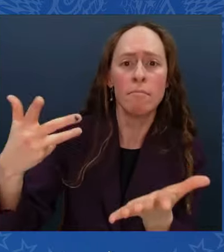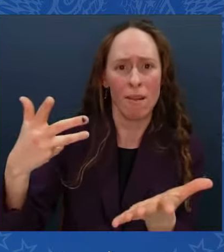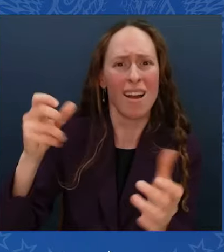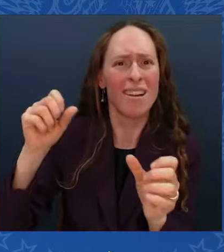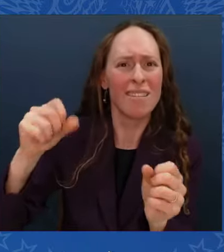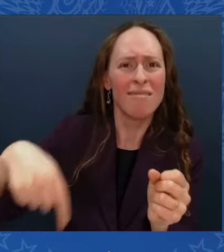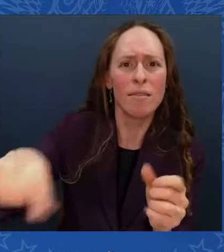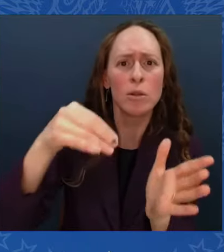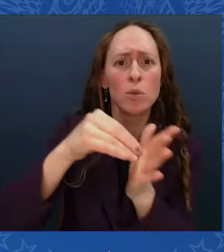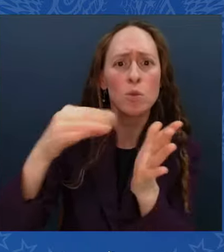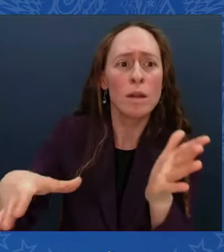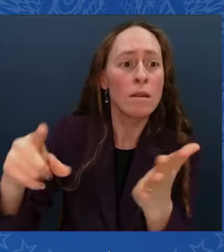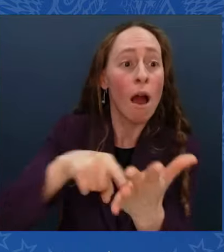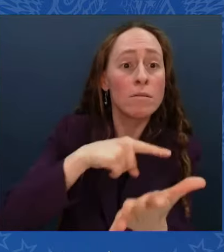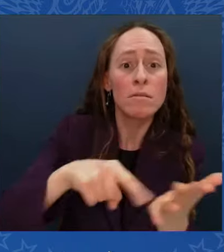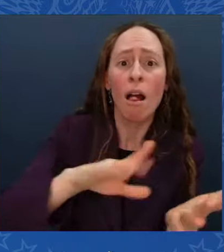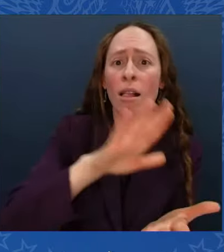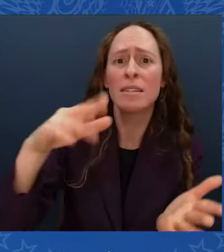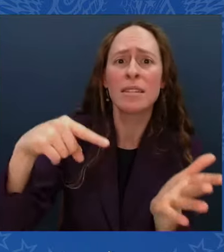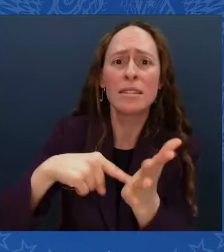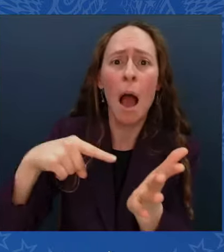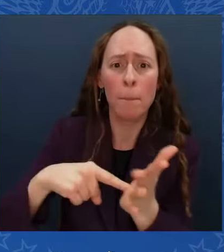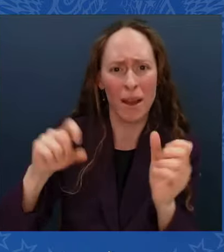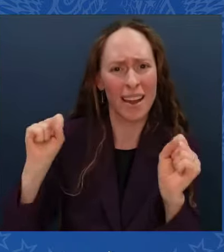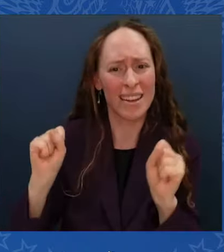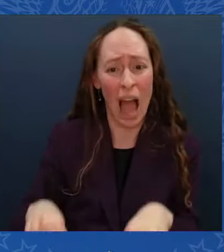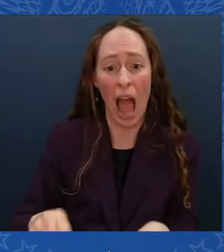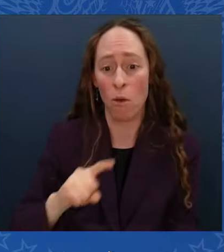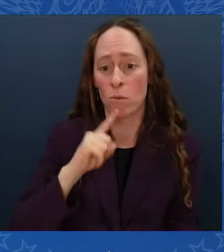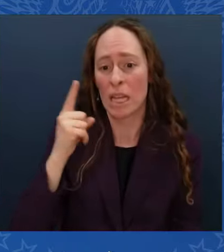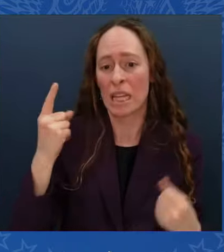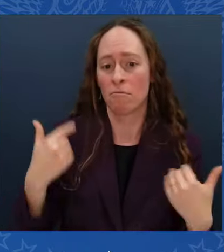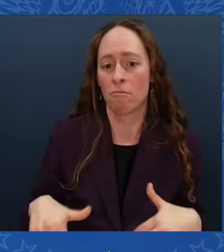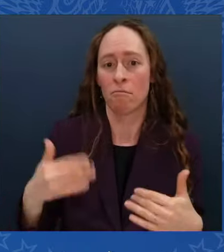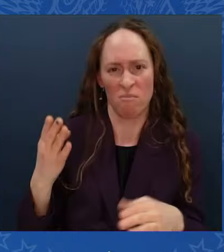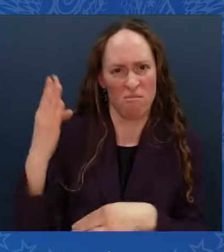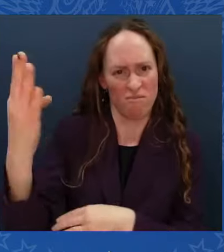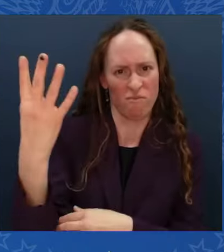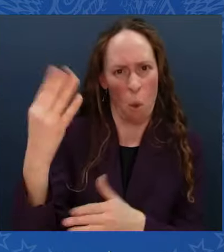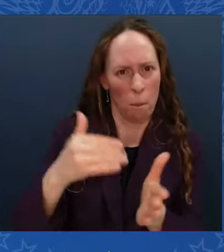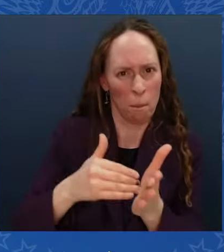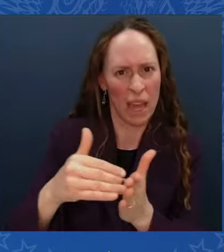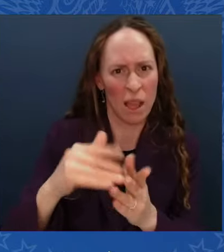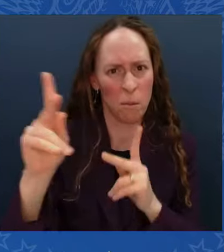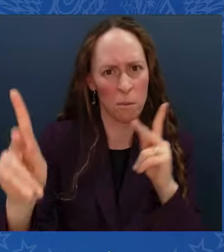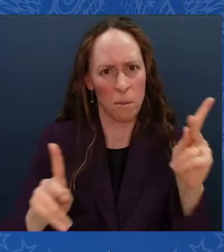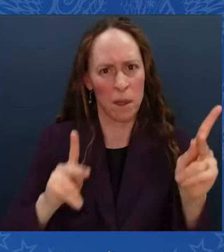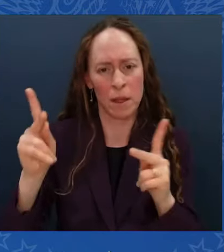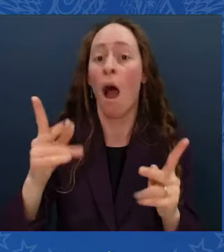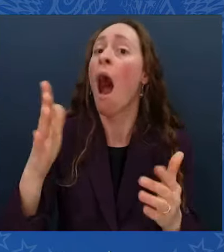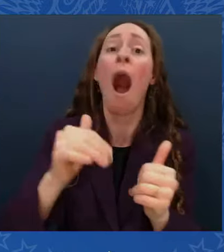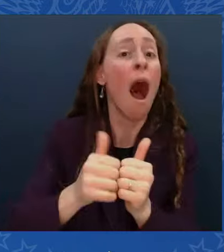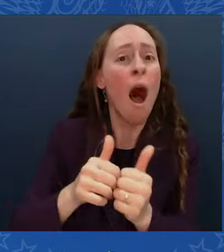For example, we fixed what was called the Public Service Loan program -- Loan Forgiveness program,